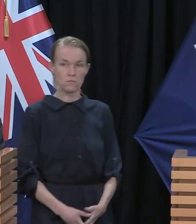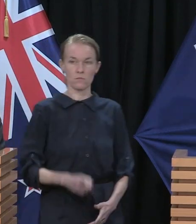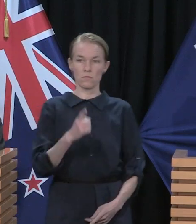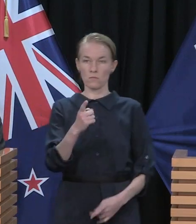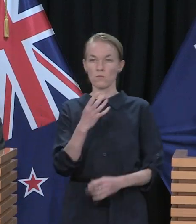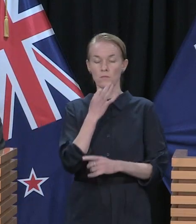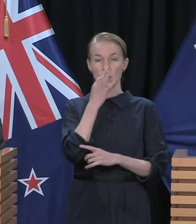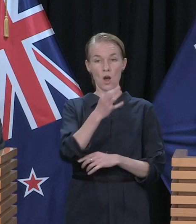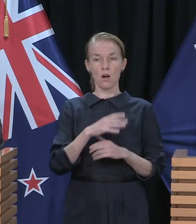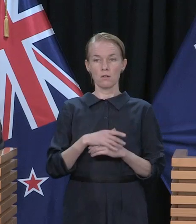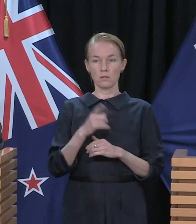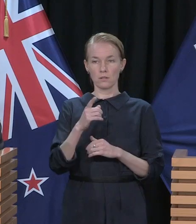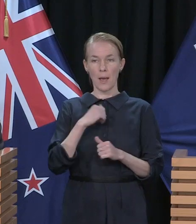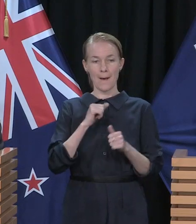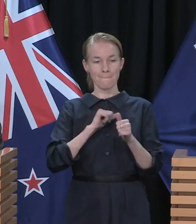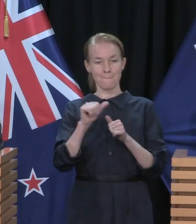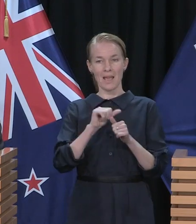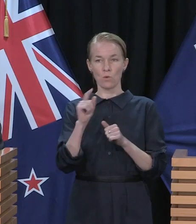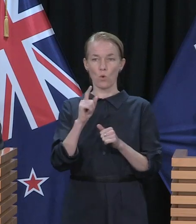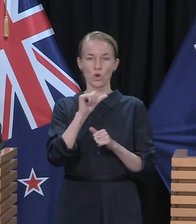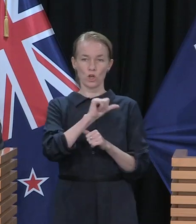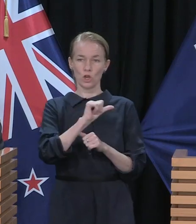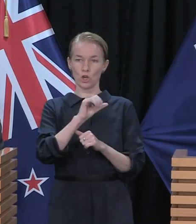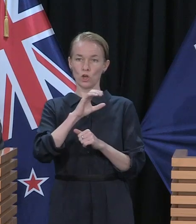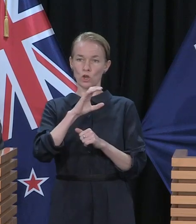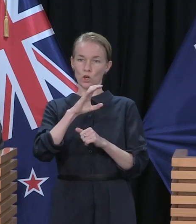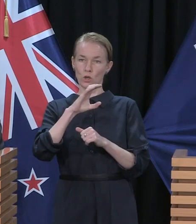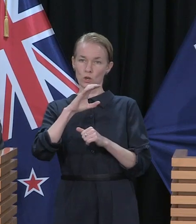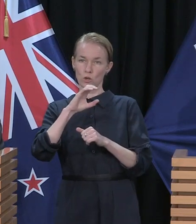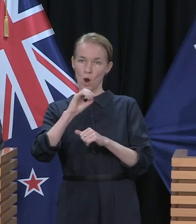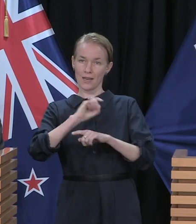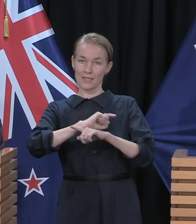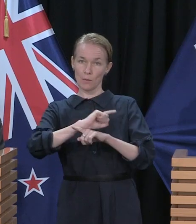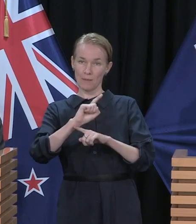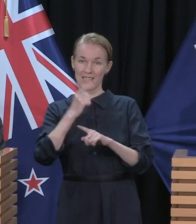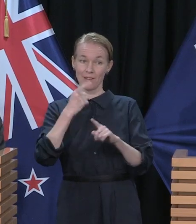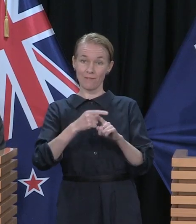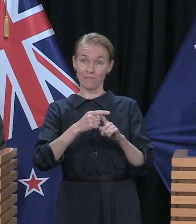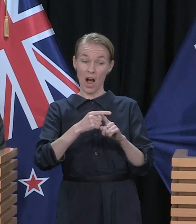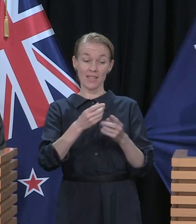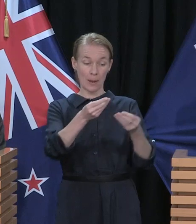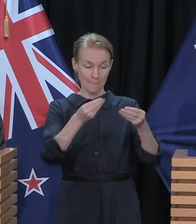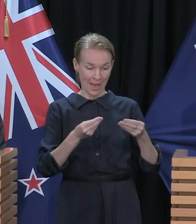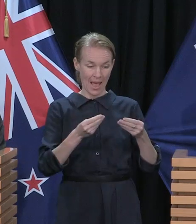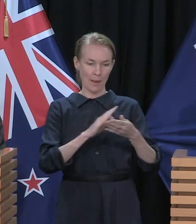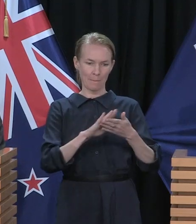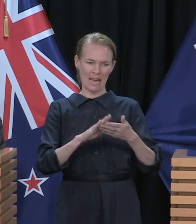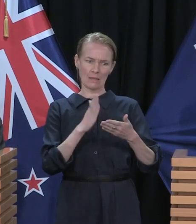accuracy so you could make sure that that person is effectively quarantined